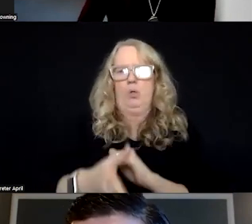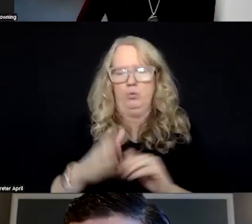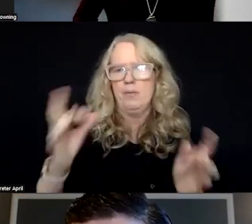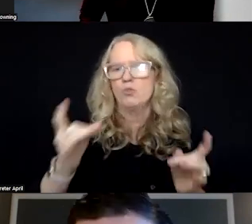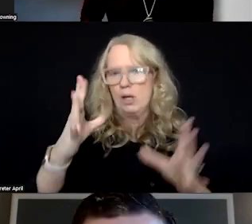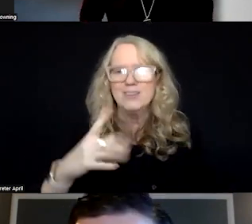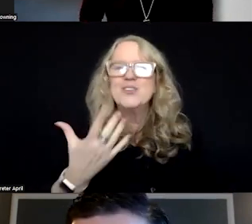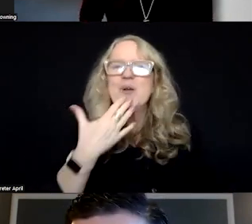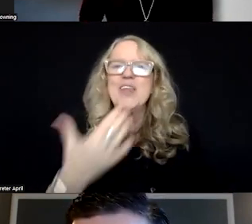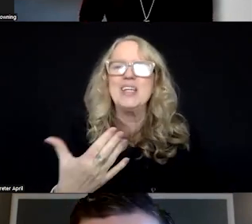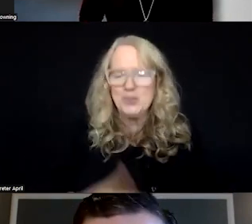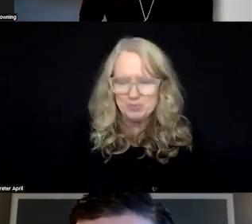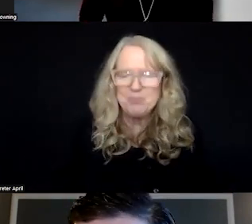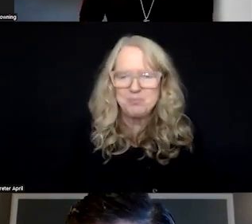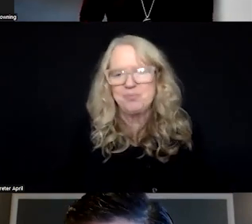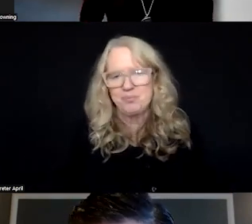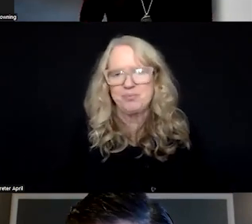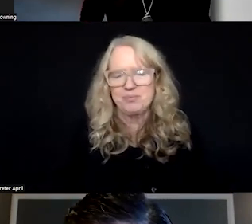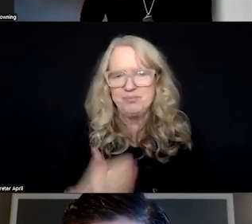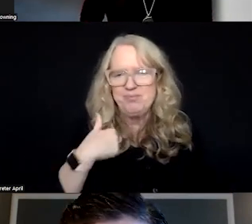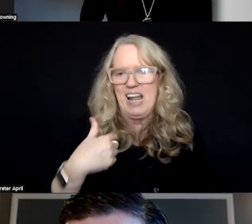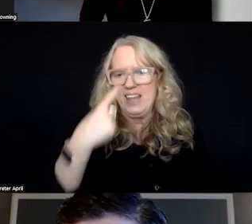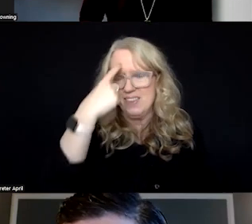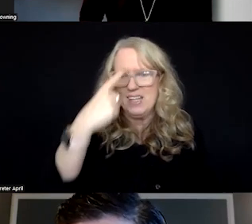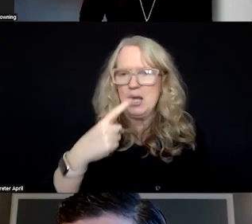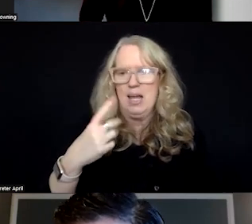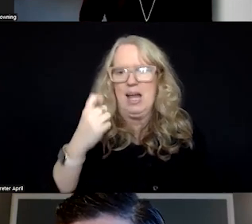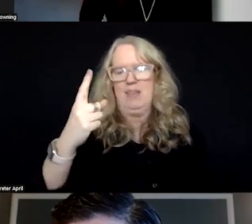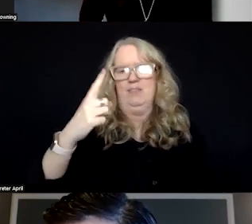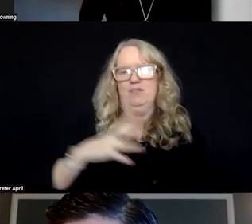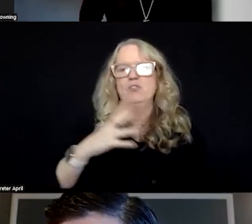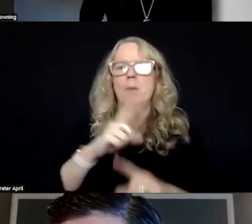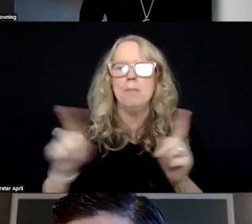THANK YOU FOR THAT. I THINK IT IS OFFICIAL -- D IS MY ANSWER.